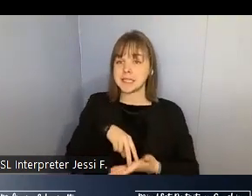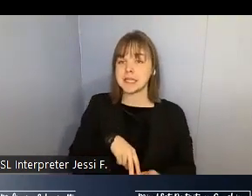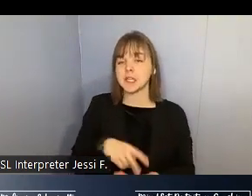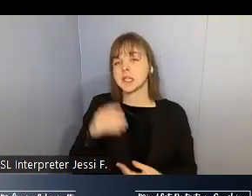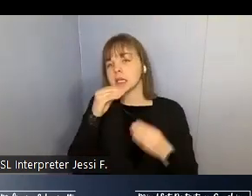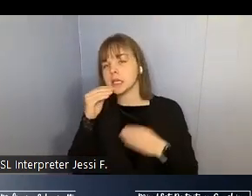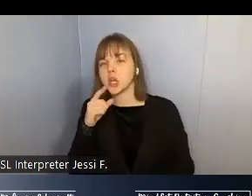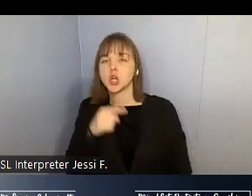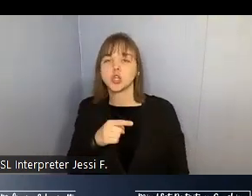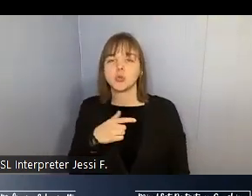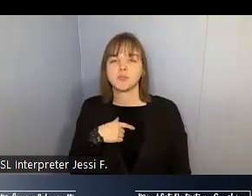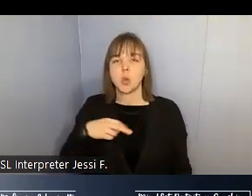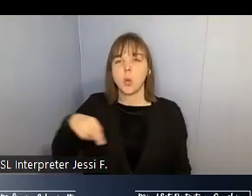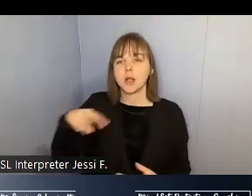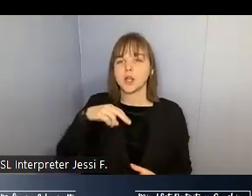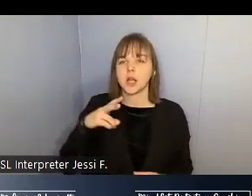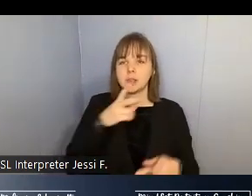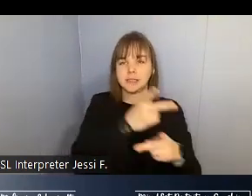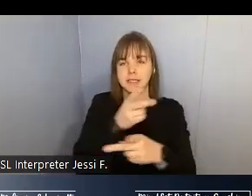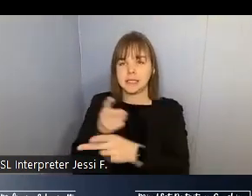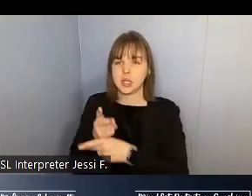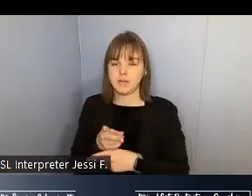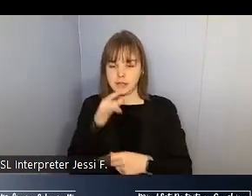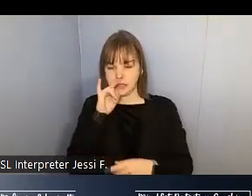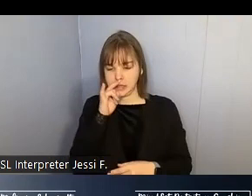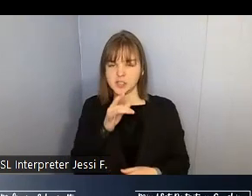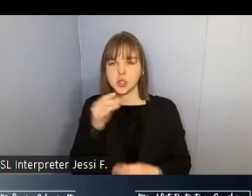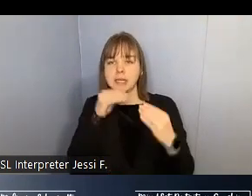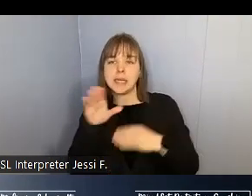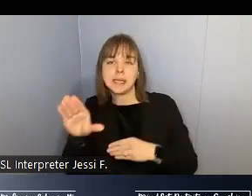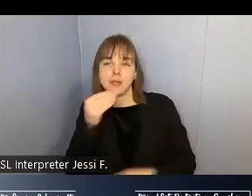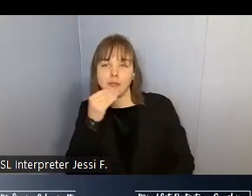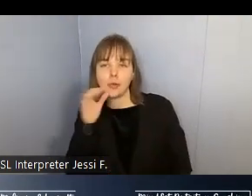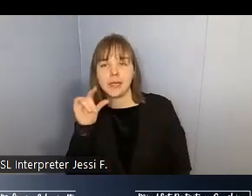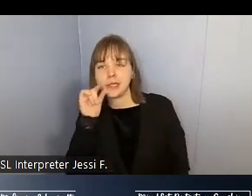and picking on your kid's leftover chicken nuggets? Or were you eating in a calm way at a kitchen table,